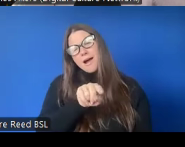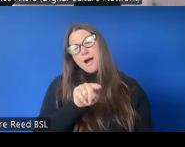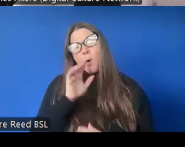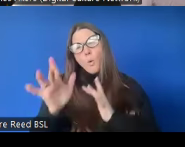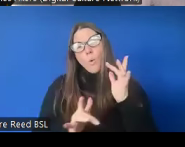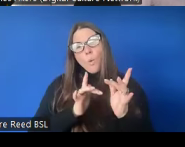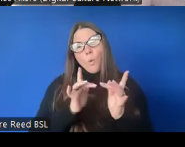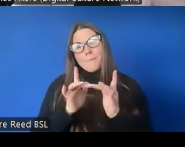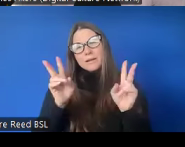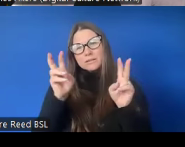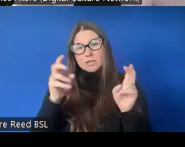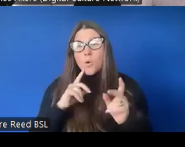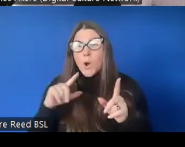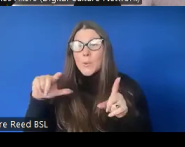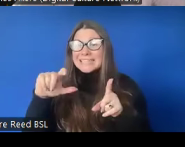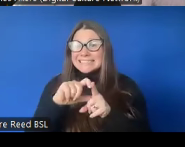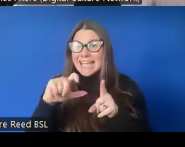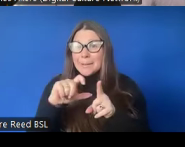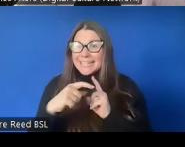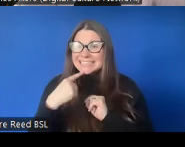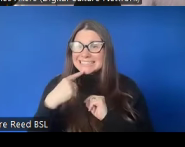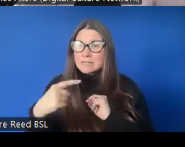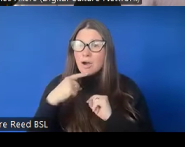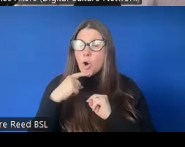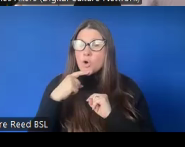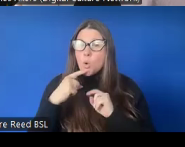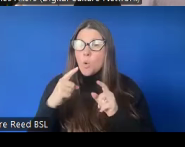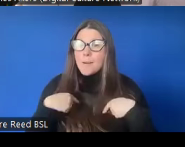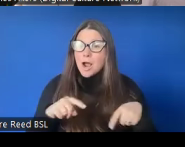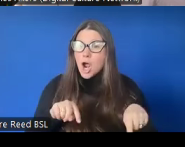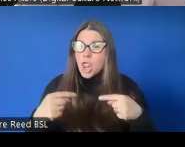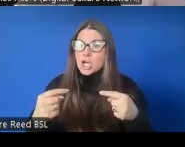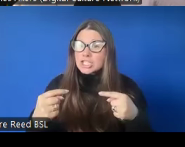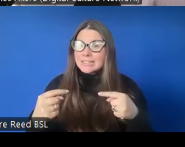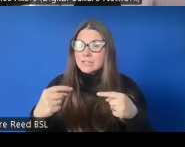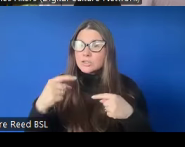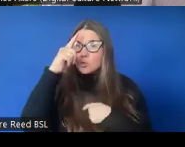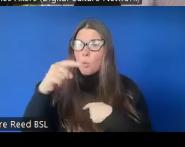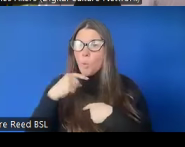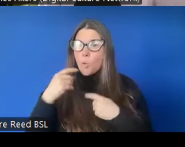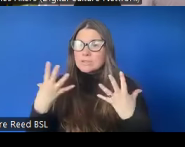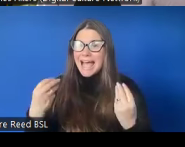Oh, no, Damien's allergic to horse hair. It's a digital horse that we're going to be going through today, so don't worry, Damien.